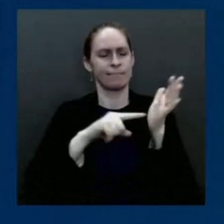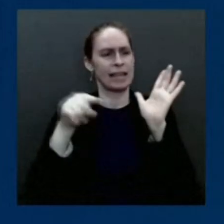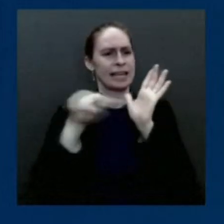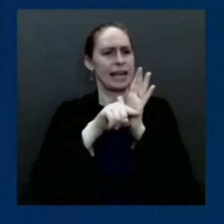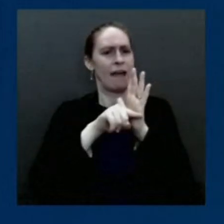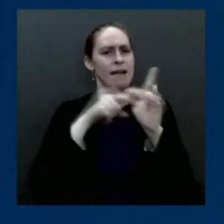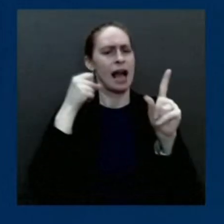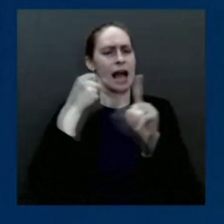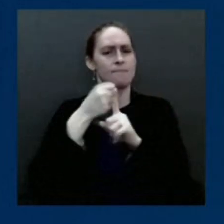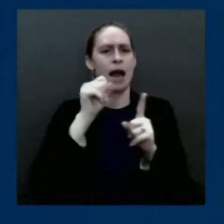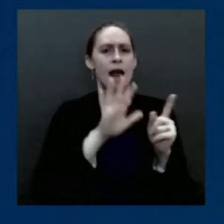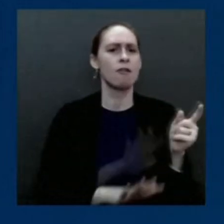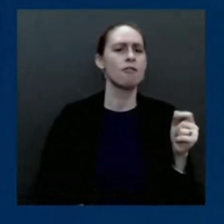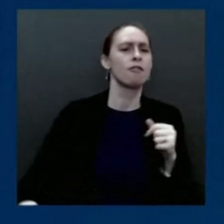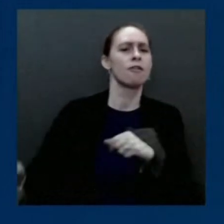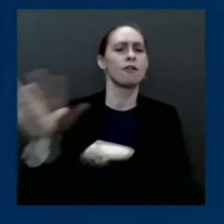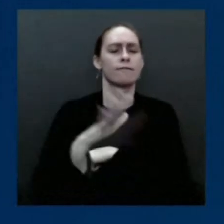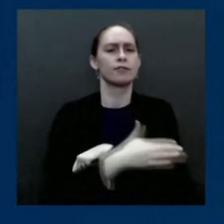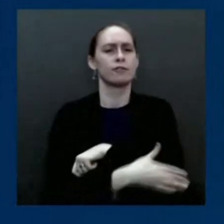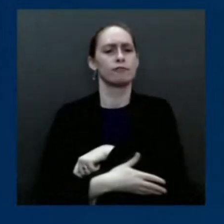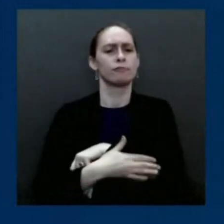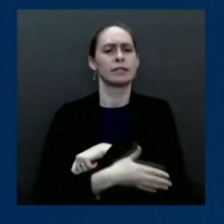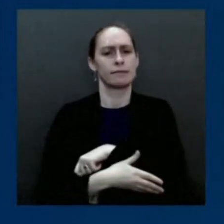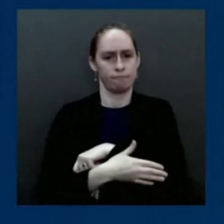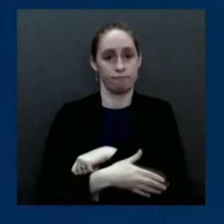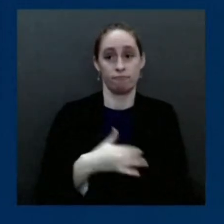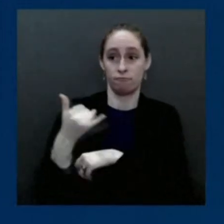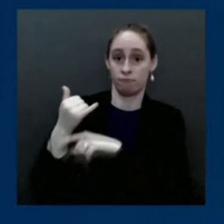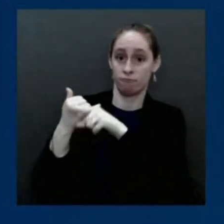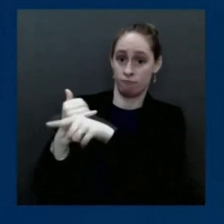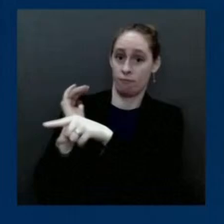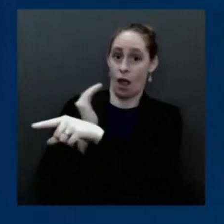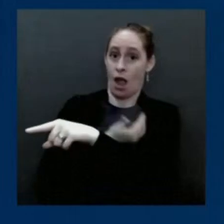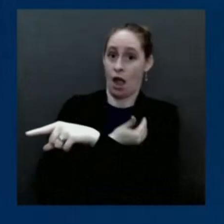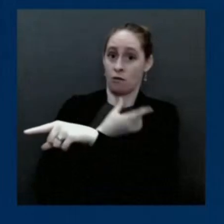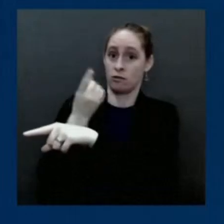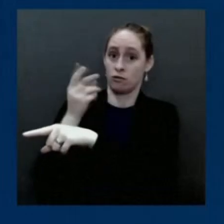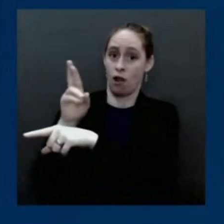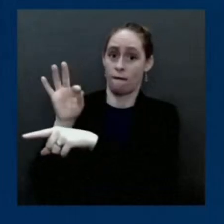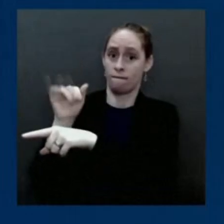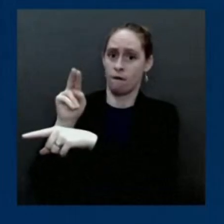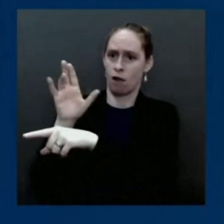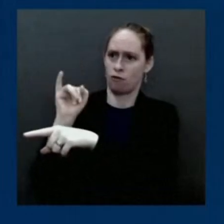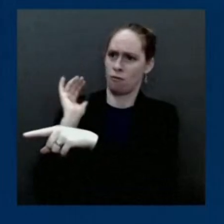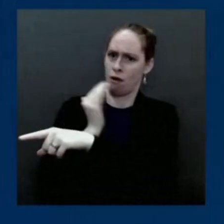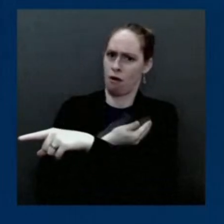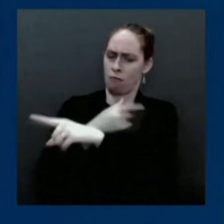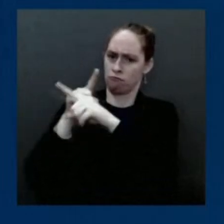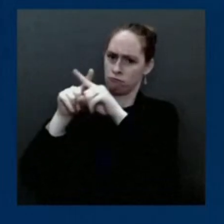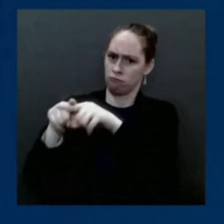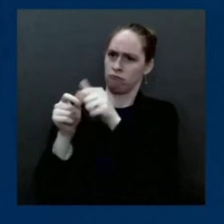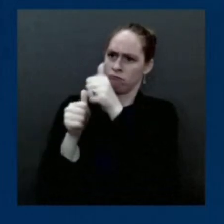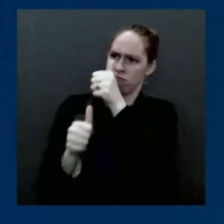FAUCI IS AN EXTRAORDINARY PUBLIC SERVANT AS ARE THE WHOLE